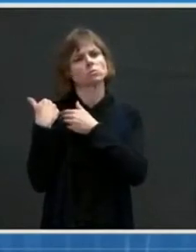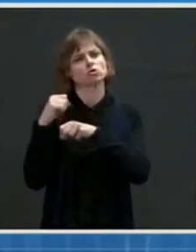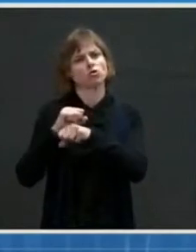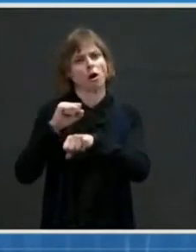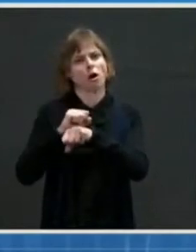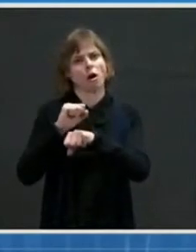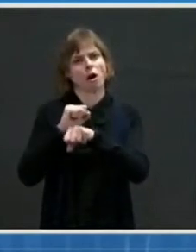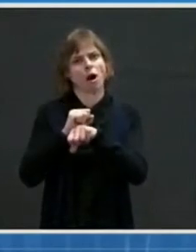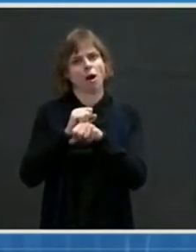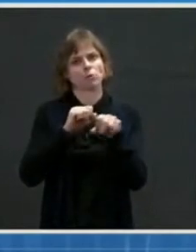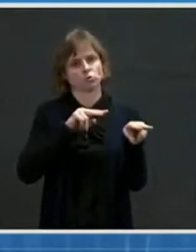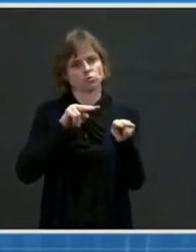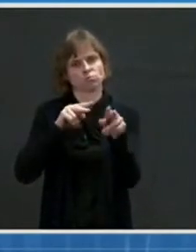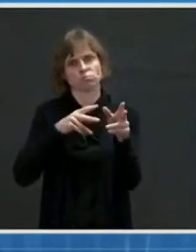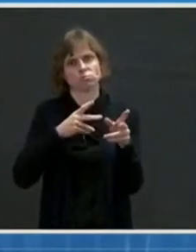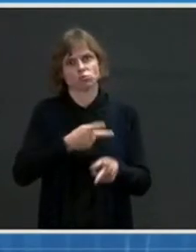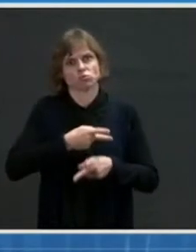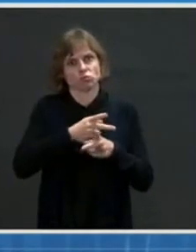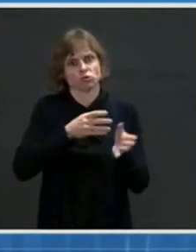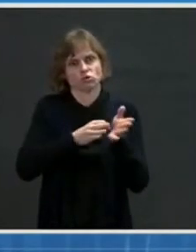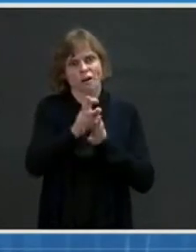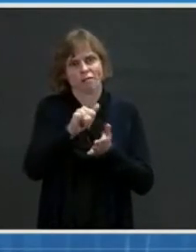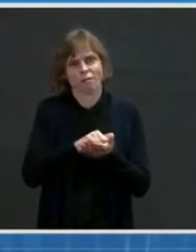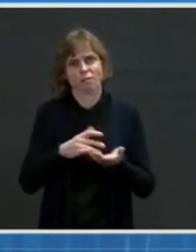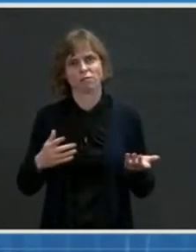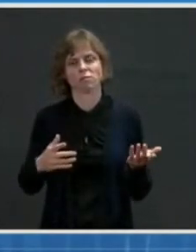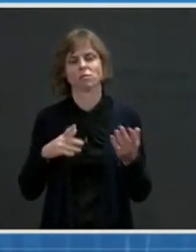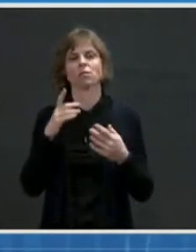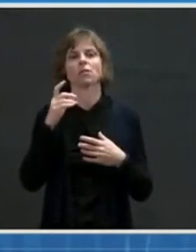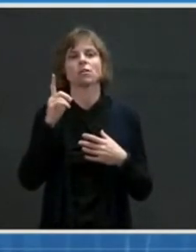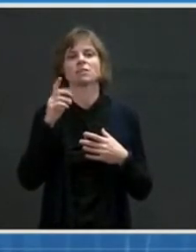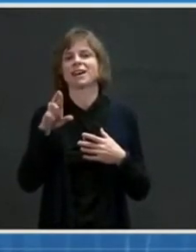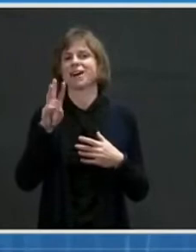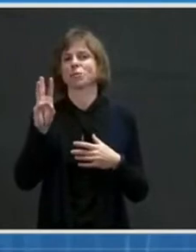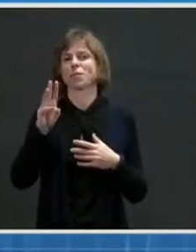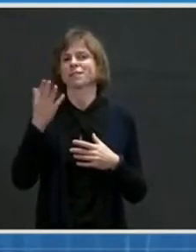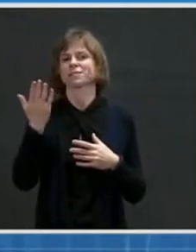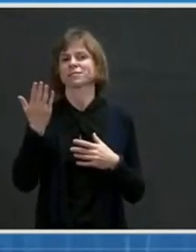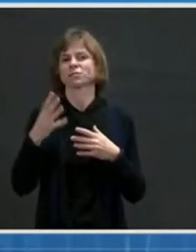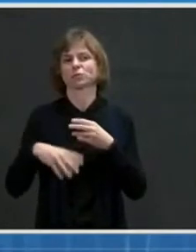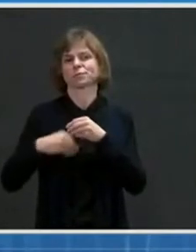IS THERE SOMEBODY WHOSE JOB IT